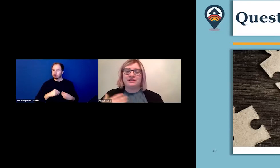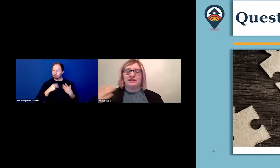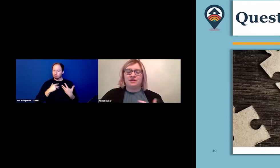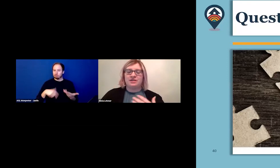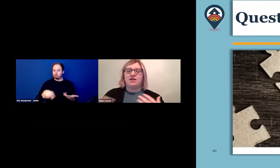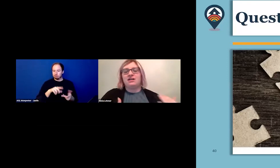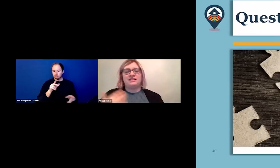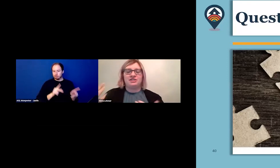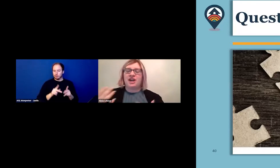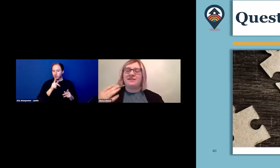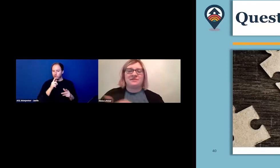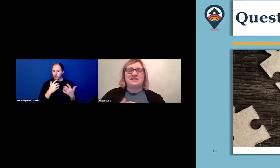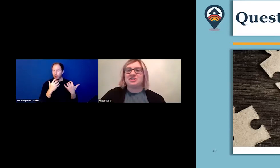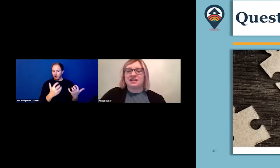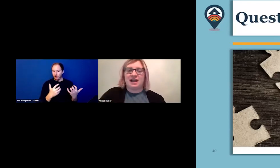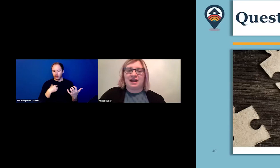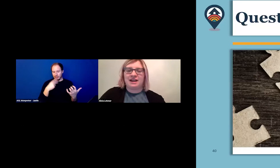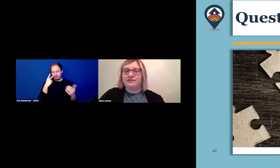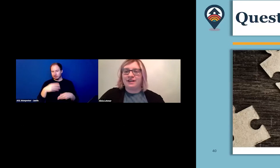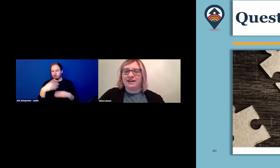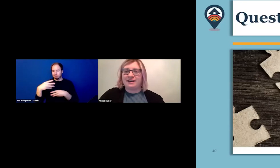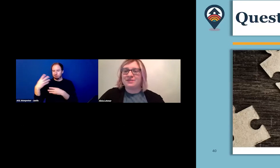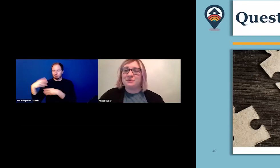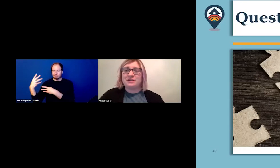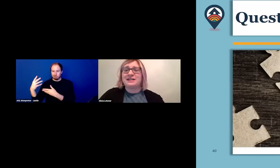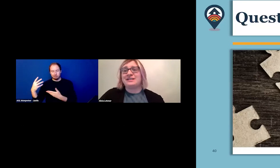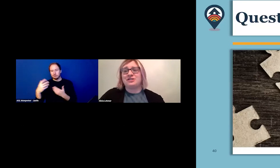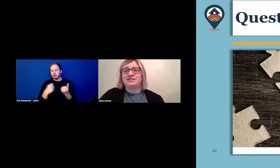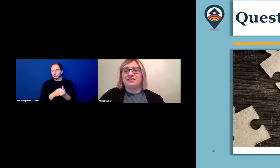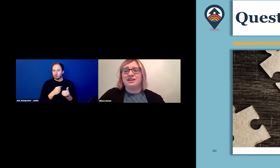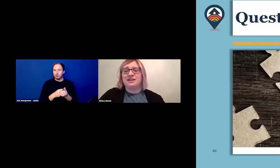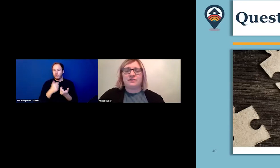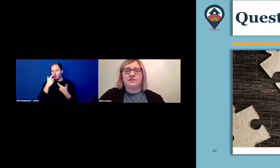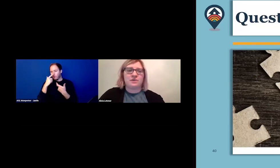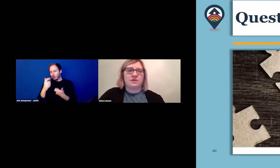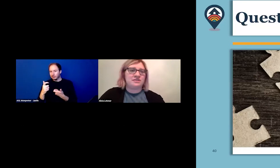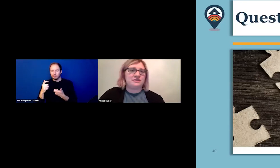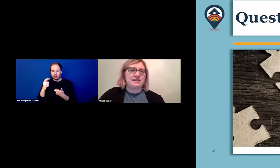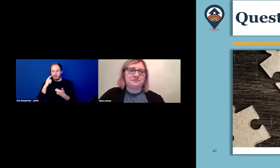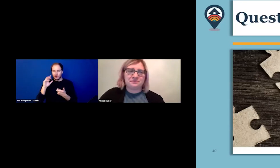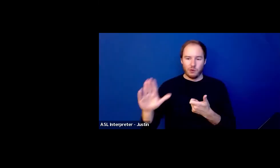on the call, in the chat. We've seen just a lot of support and interest for the work that you've done.